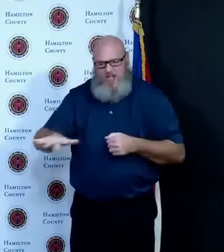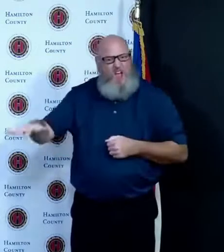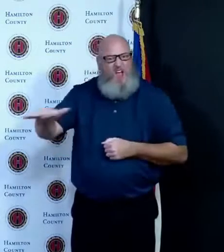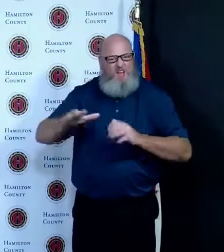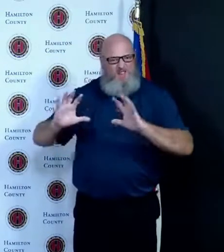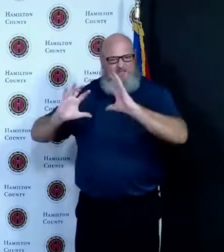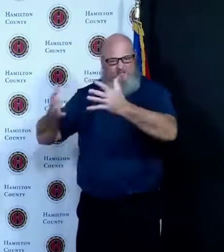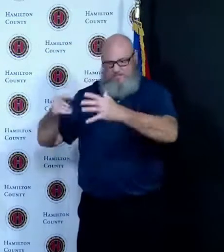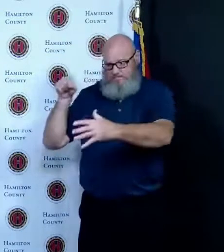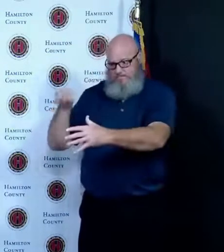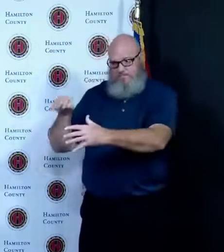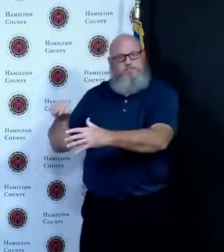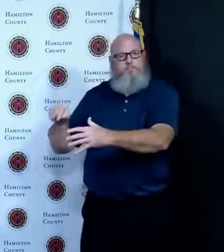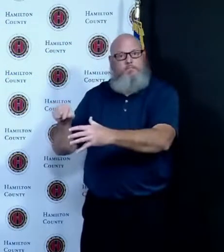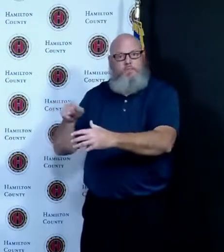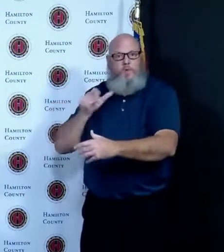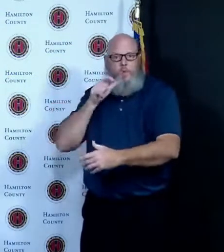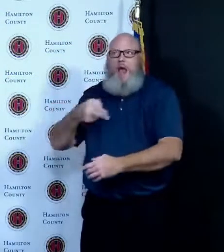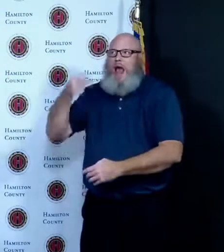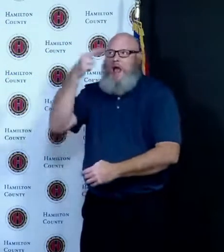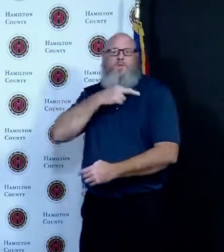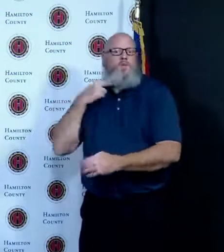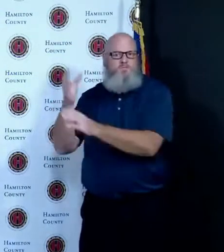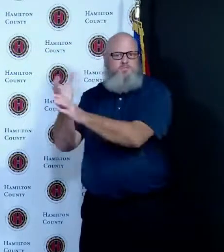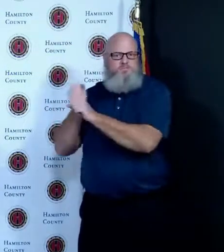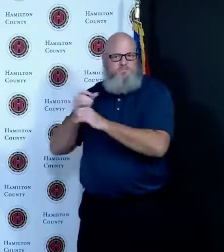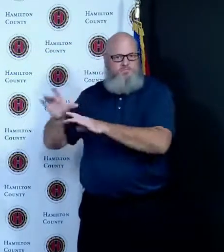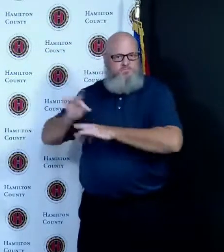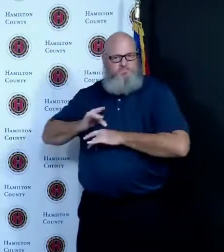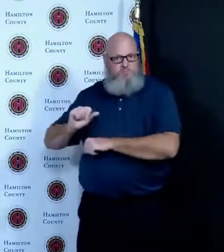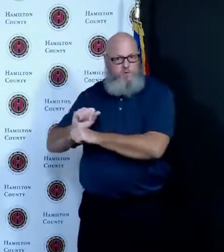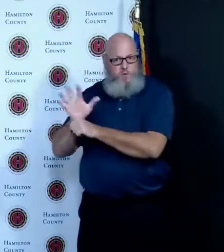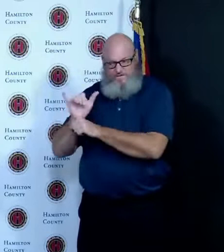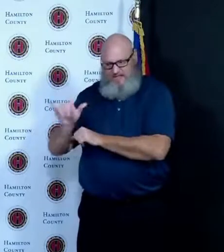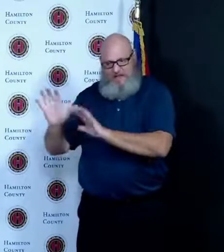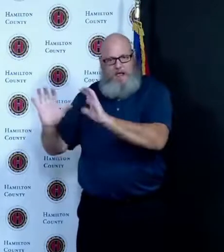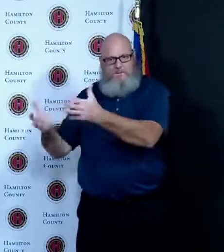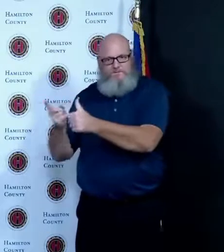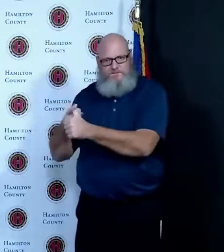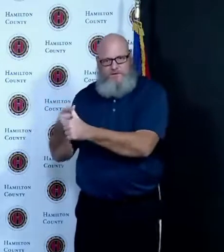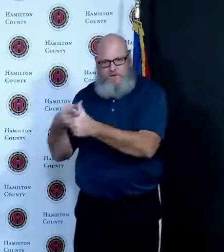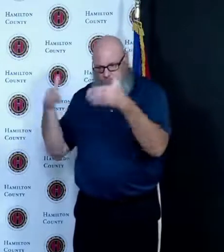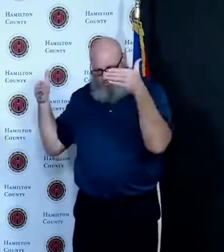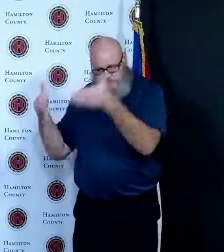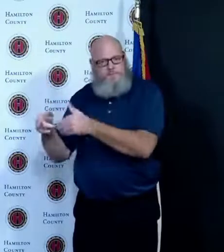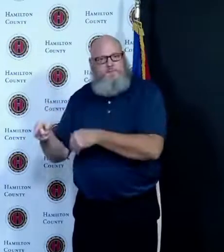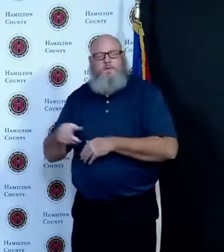so that obviously is the population that we're targeting incrementally with the doses